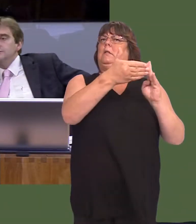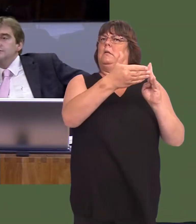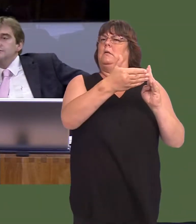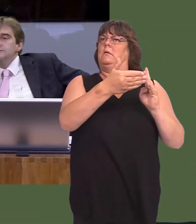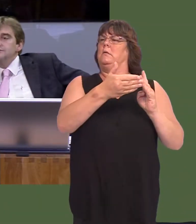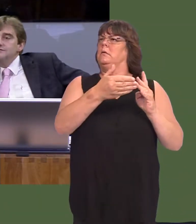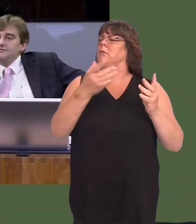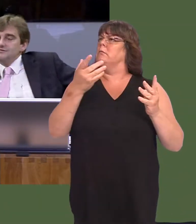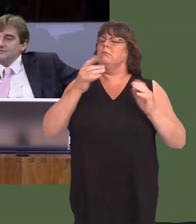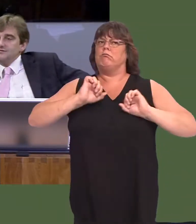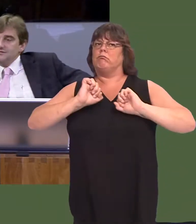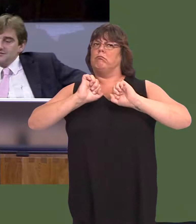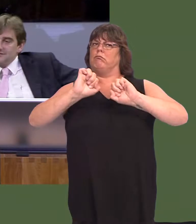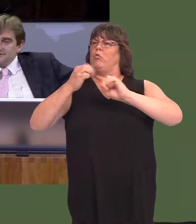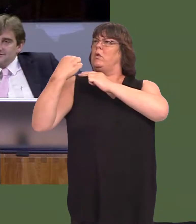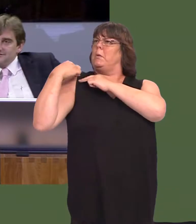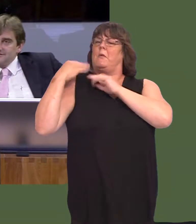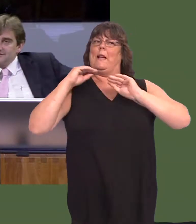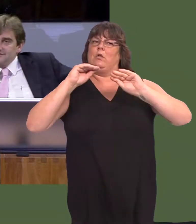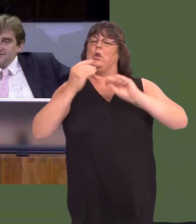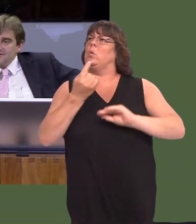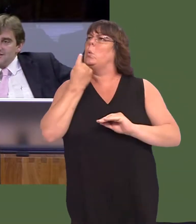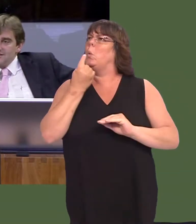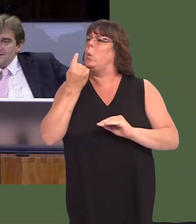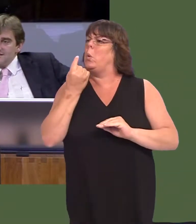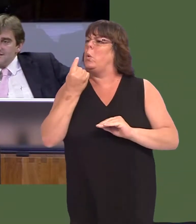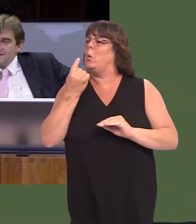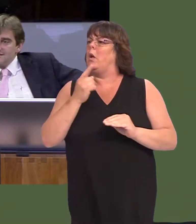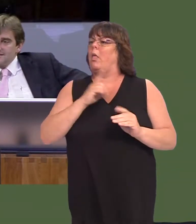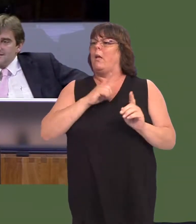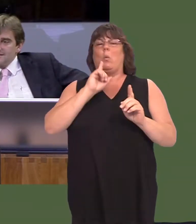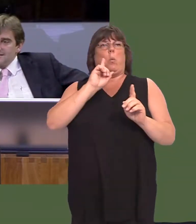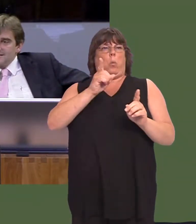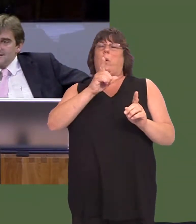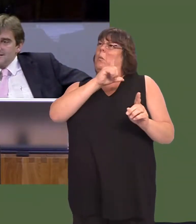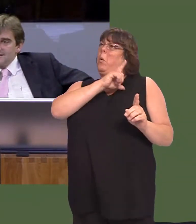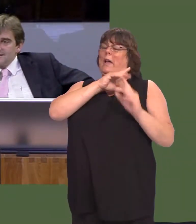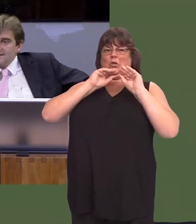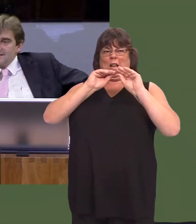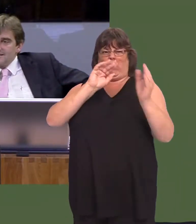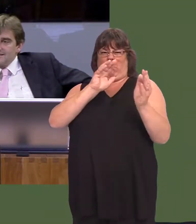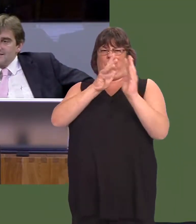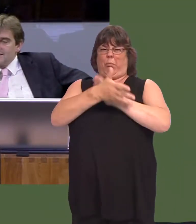Whoís taking ownership of education here in Wales? Is it any wonder it is such a complete shambles under your leadership?